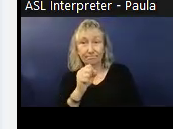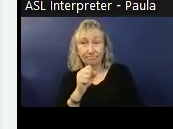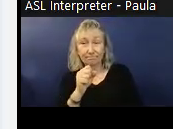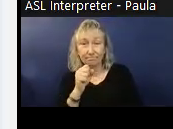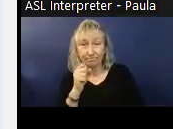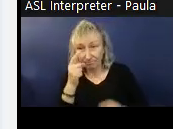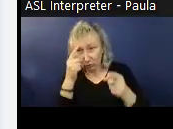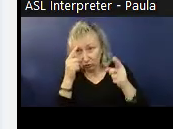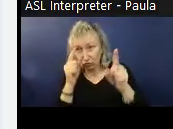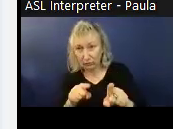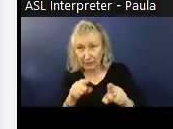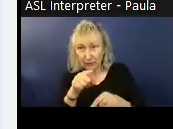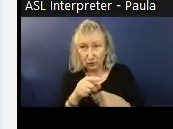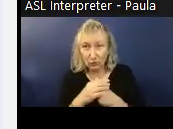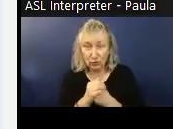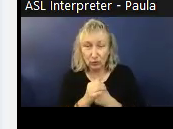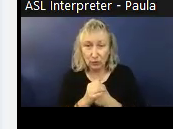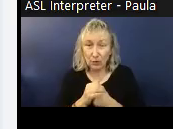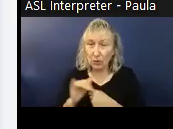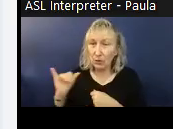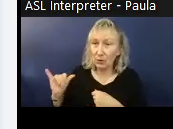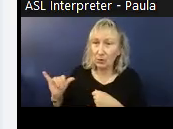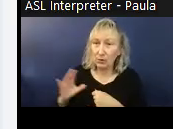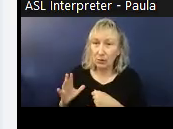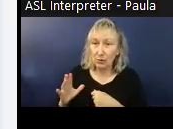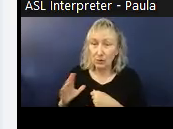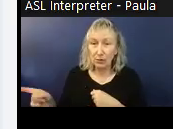And it's a good comment because we may not want it in there,